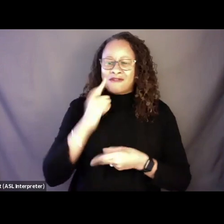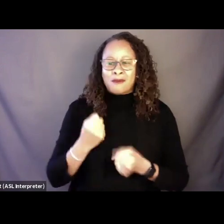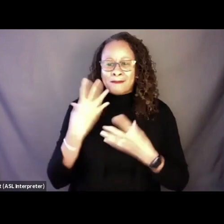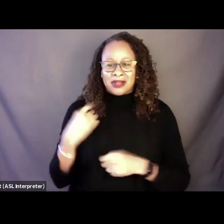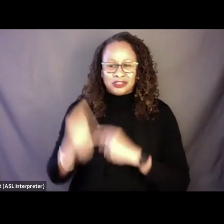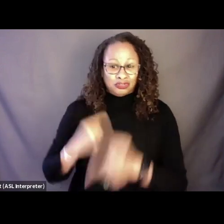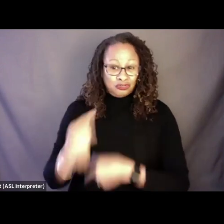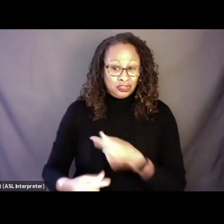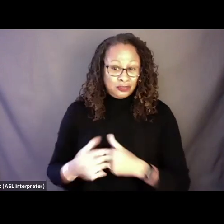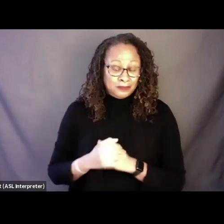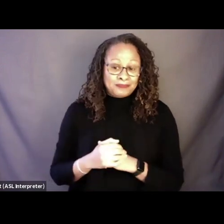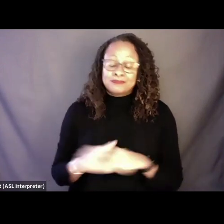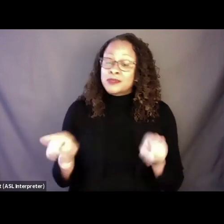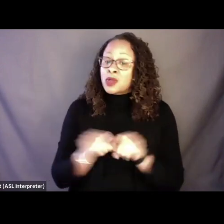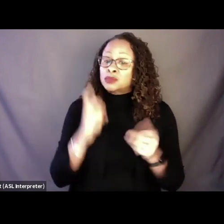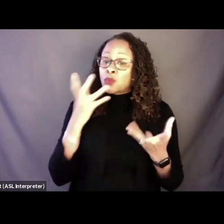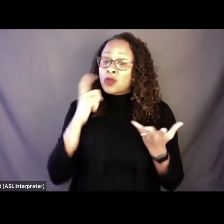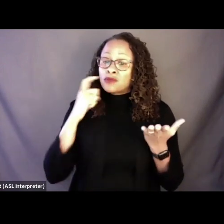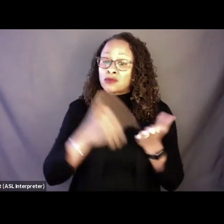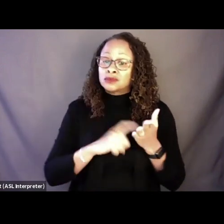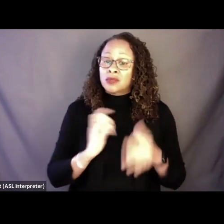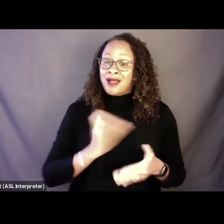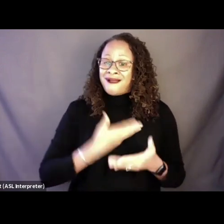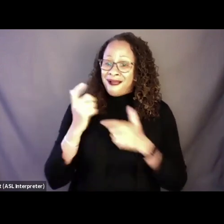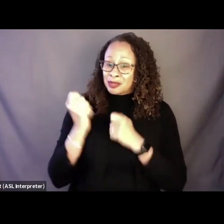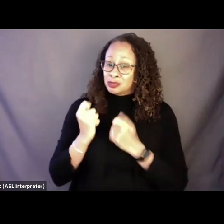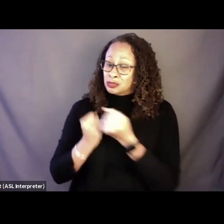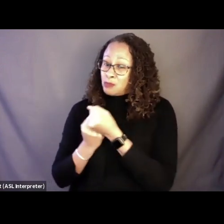I'd also like to acknowledge our sponsors support IndieWire